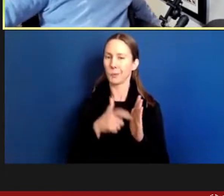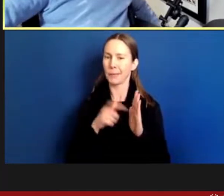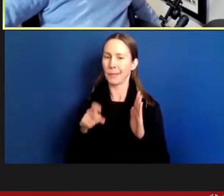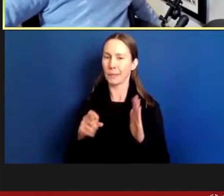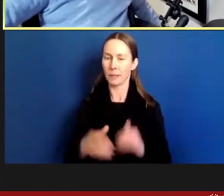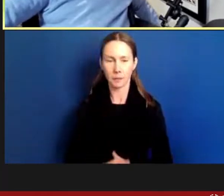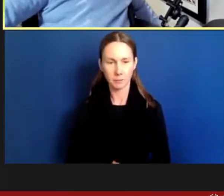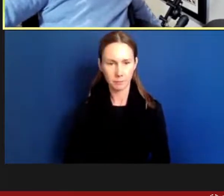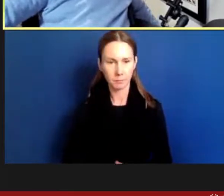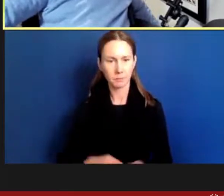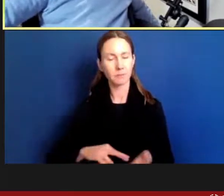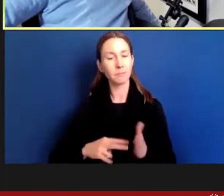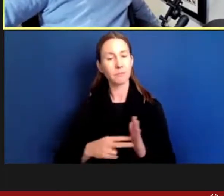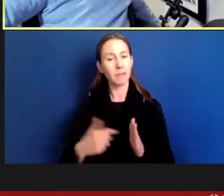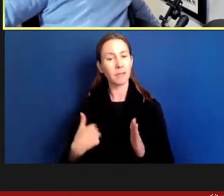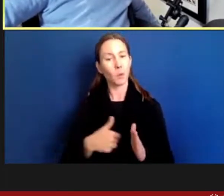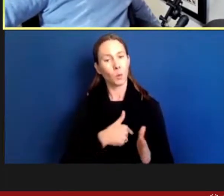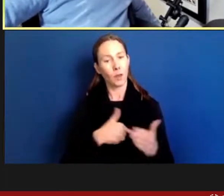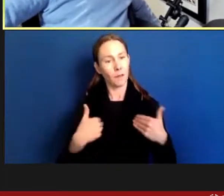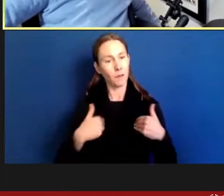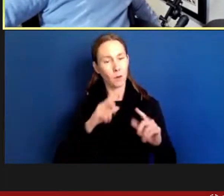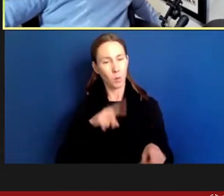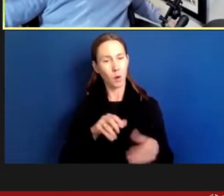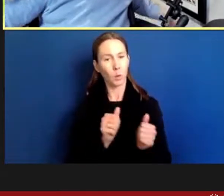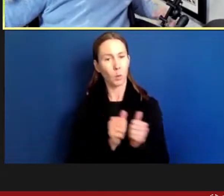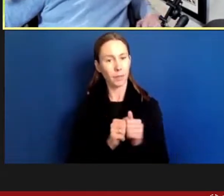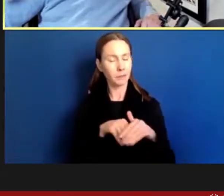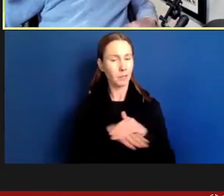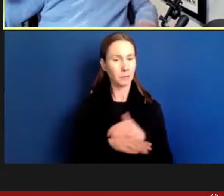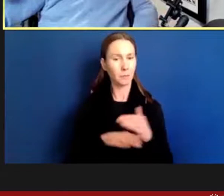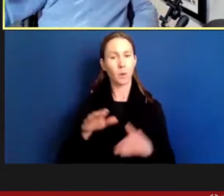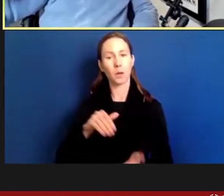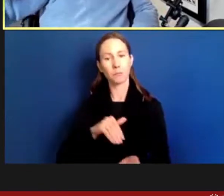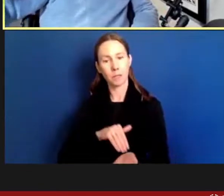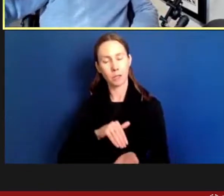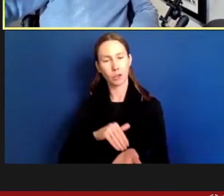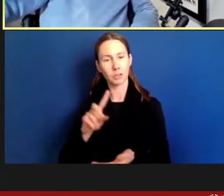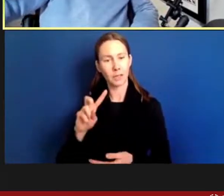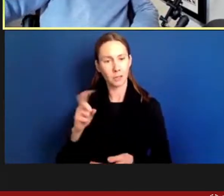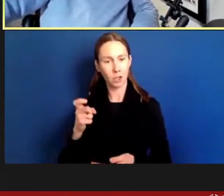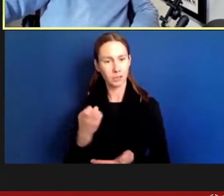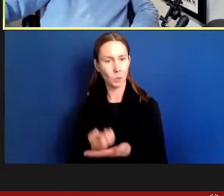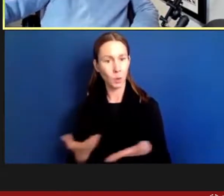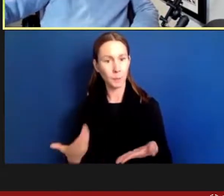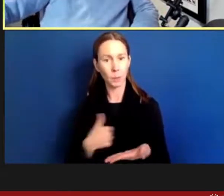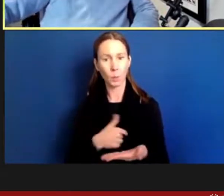a report on accessible medical diagnostic equipment, which we unveiled just last year.